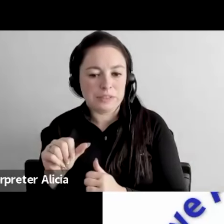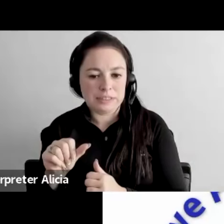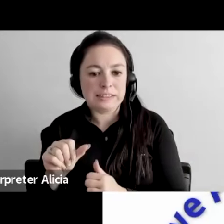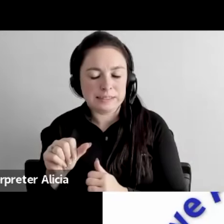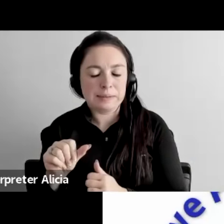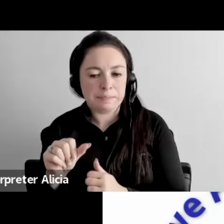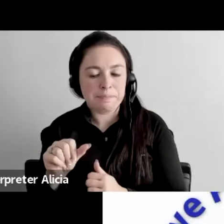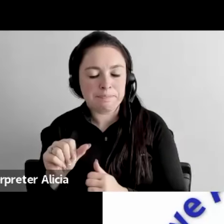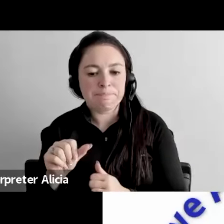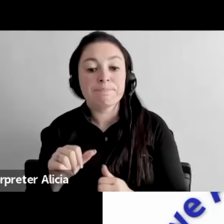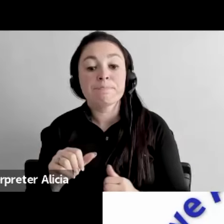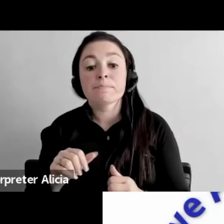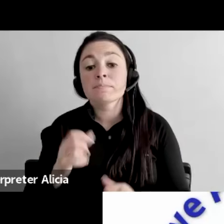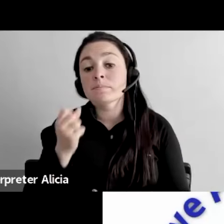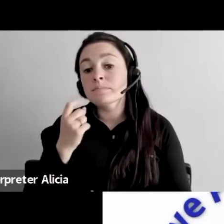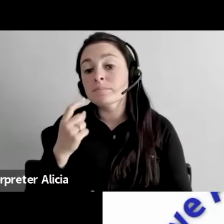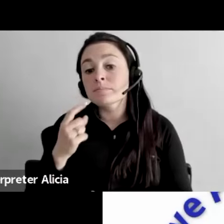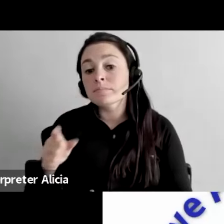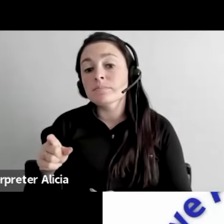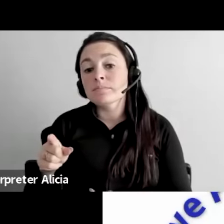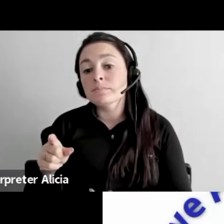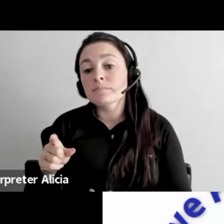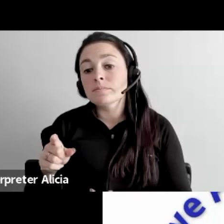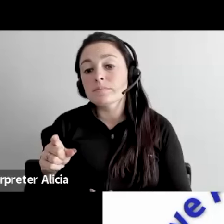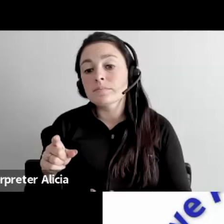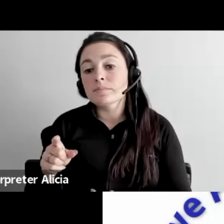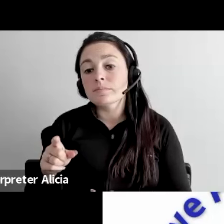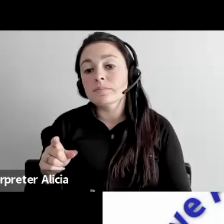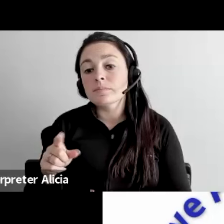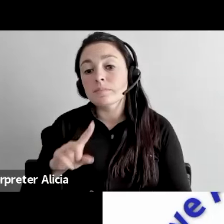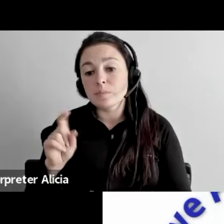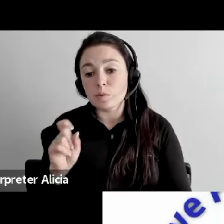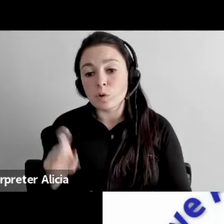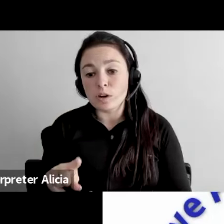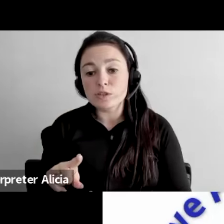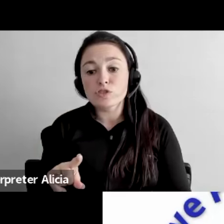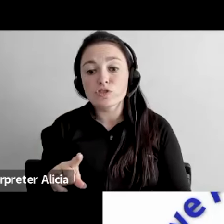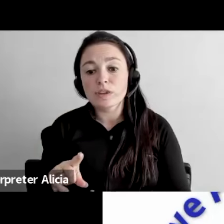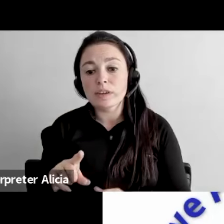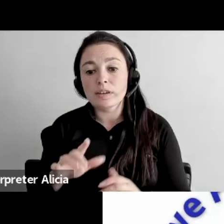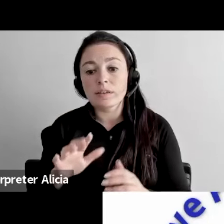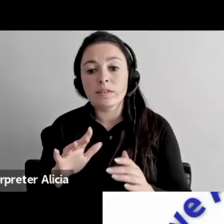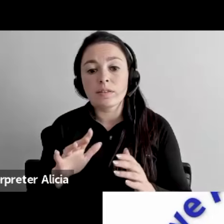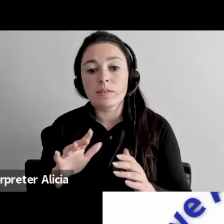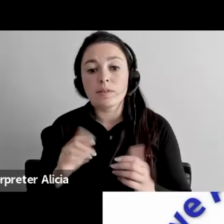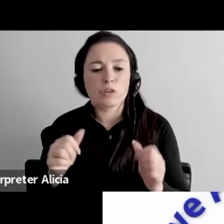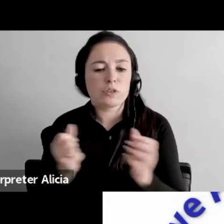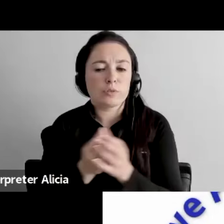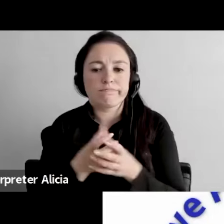And this person is asking, growing their knowledge with ASL and would truly